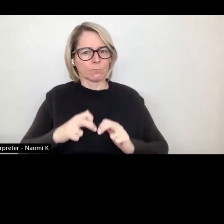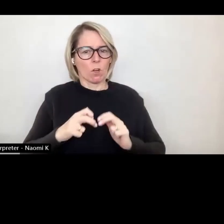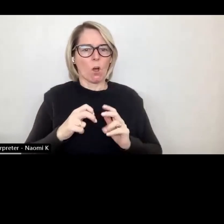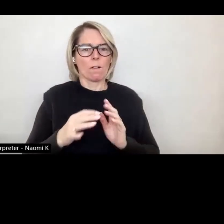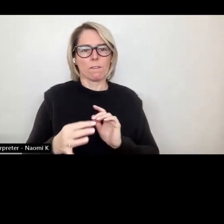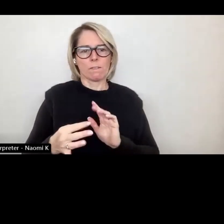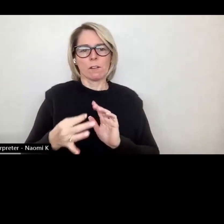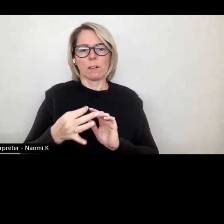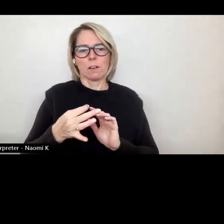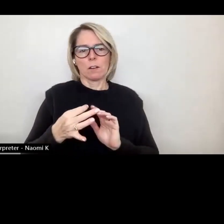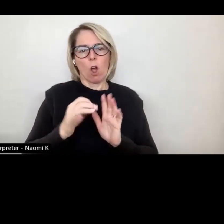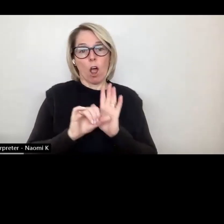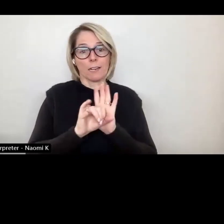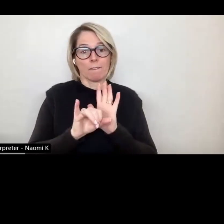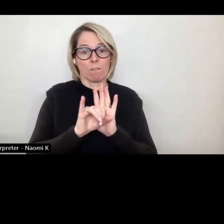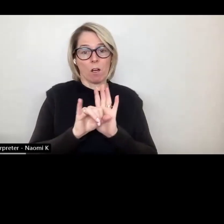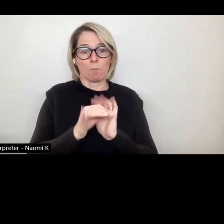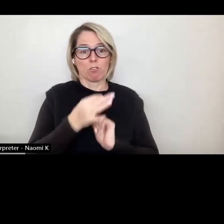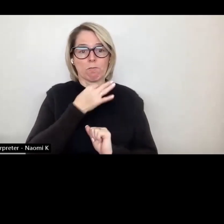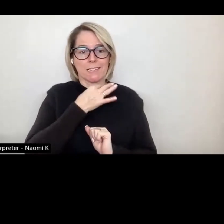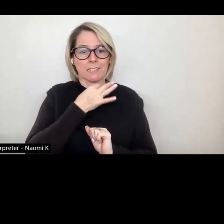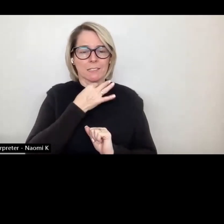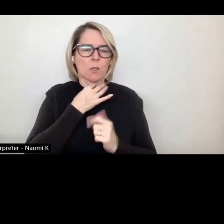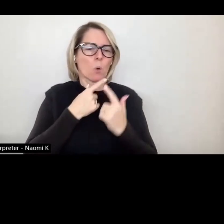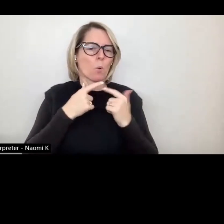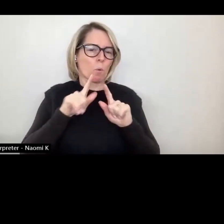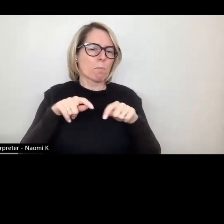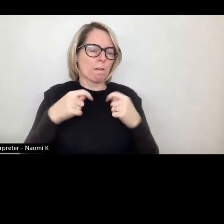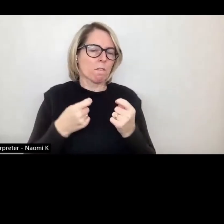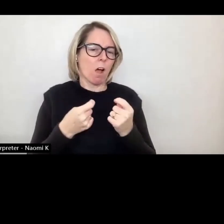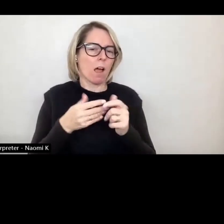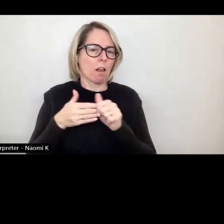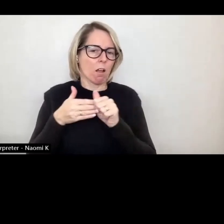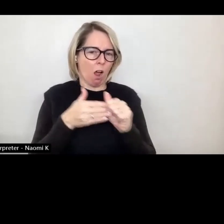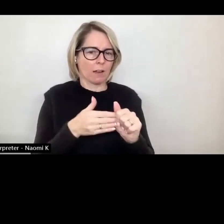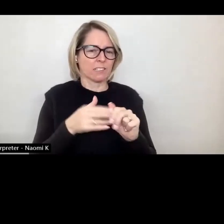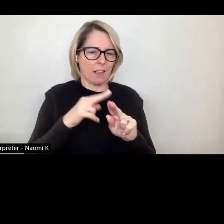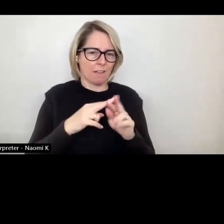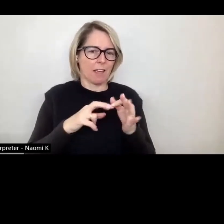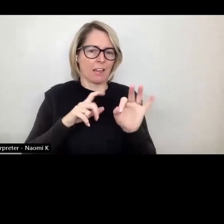Lauren, do you have any others from prior to the session that we could address now?